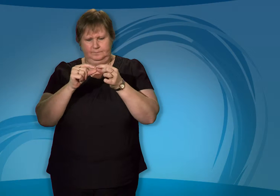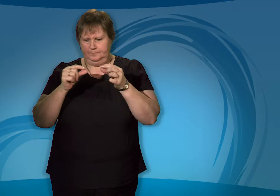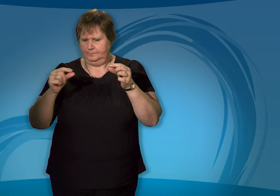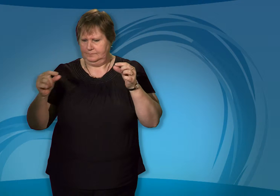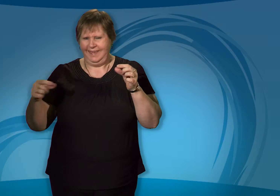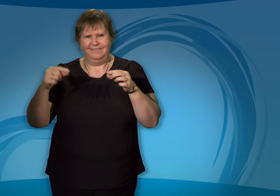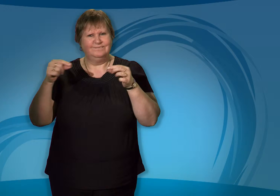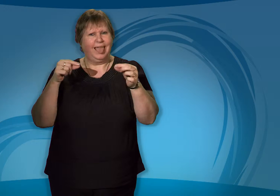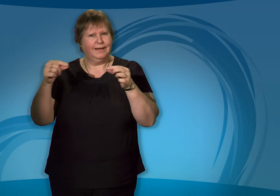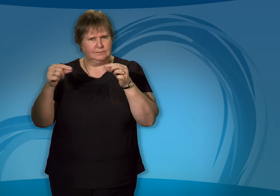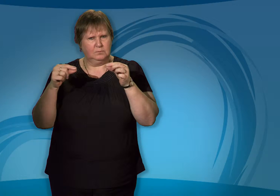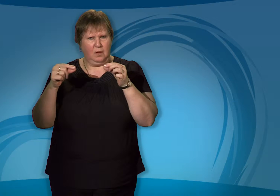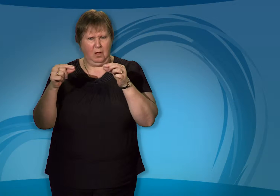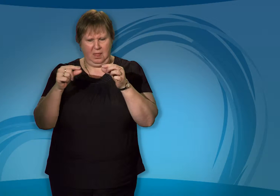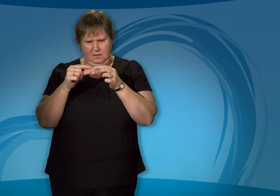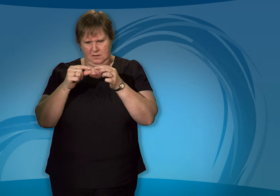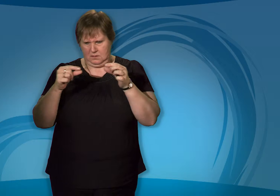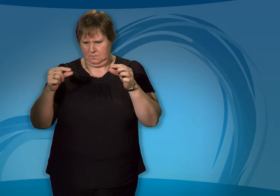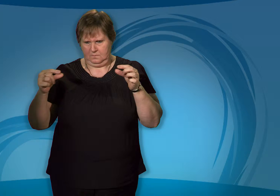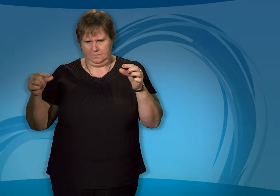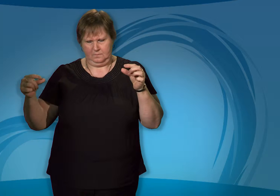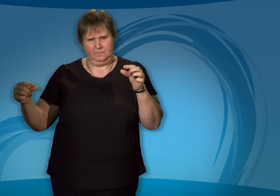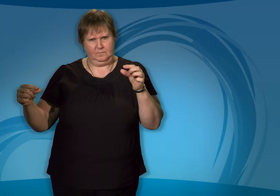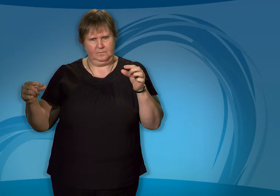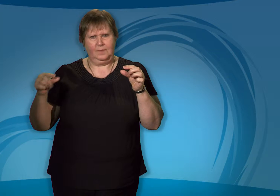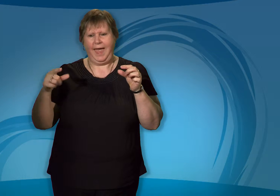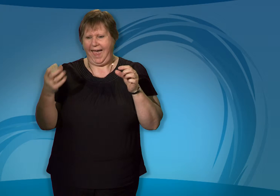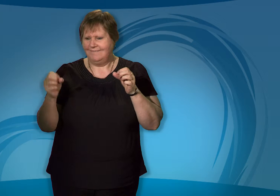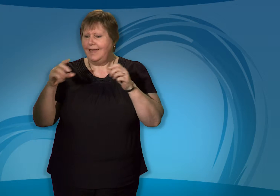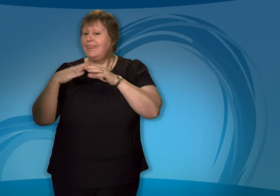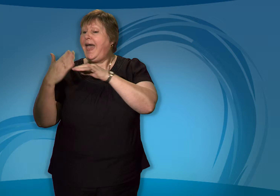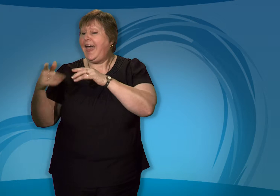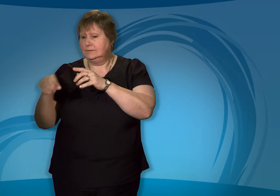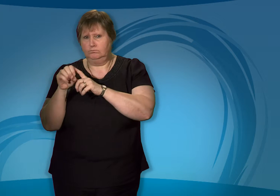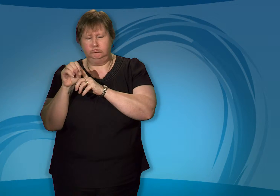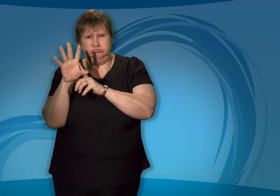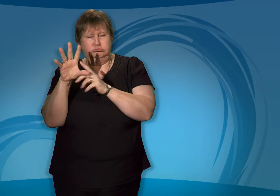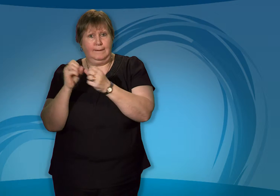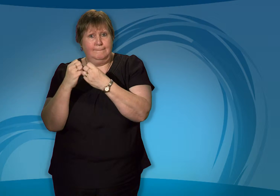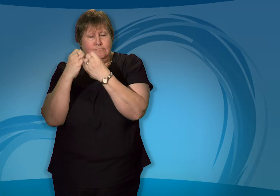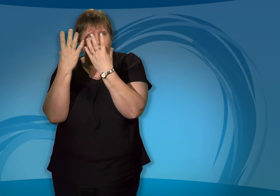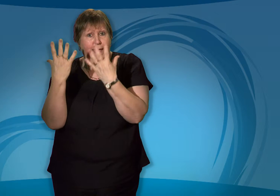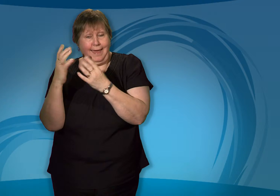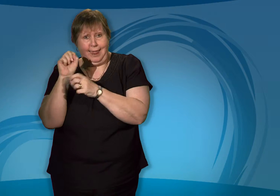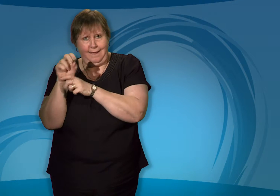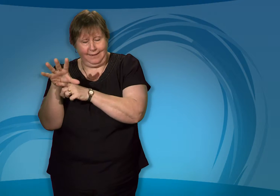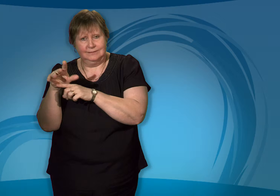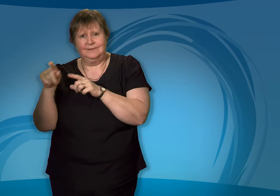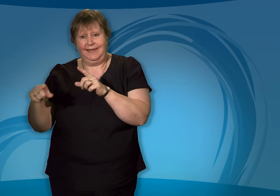The colonoscope is a flexible tube about the thickness of your index finger, with a bright light at the end.